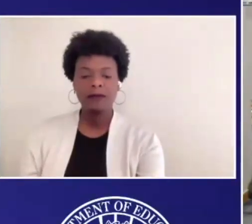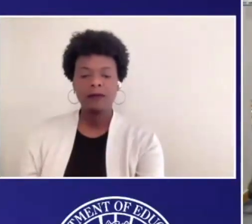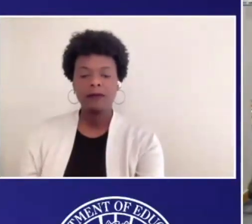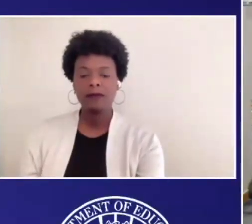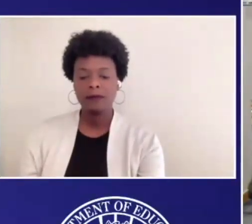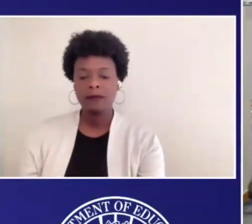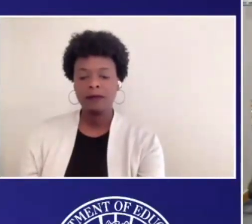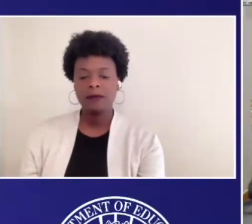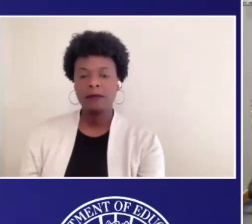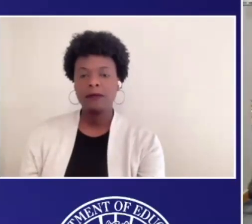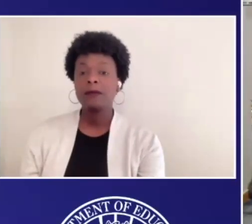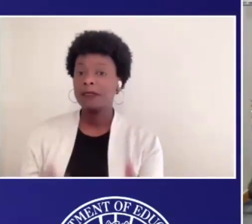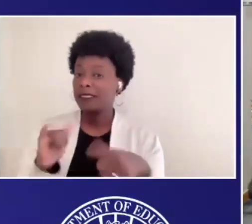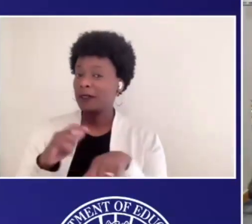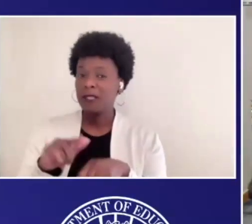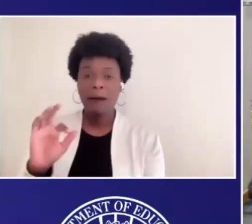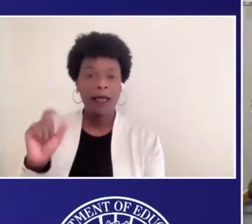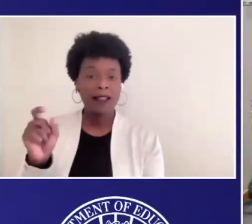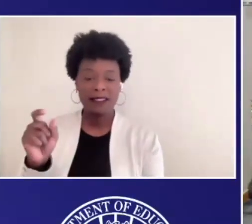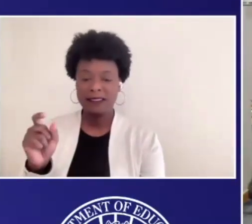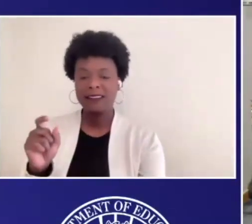There's still time, Alex. We still have a day and a half.